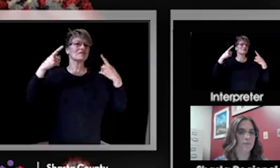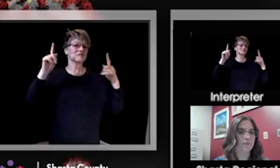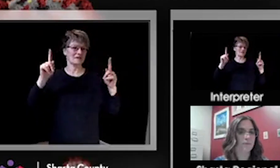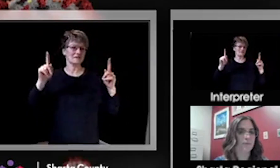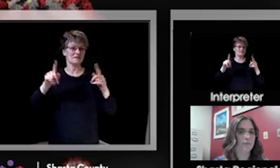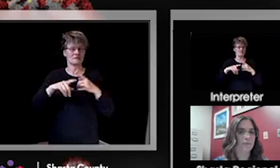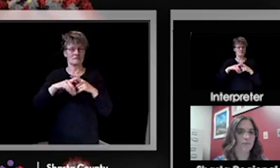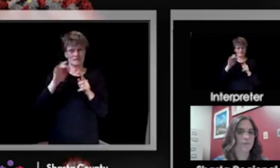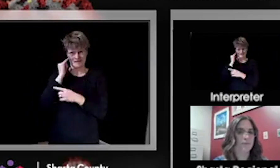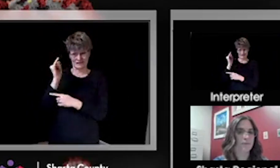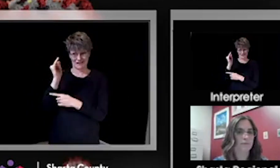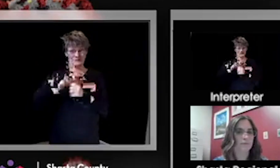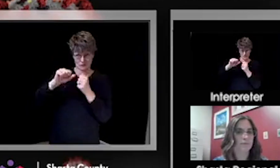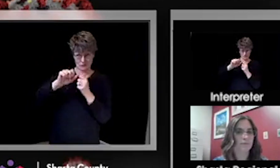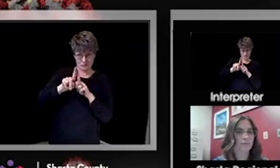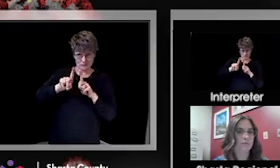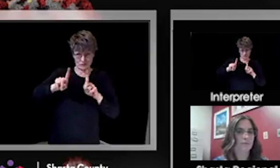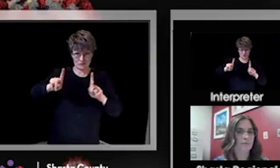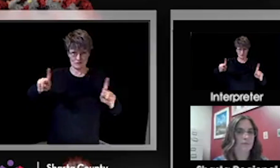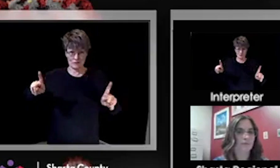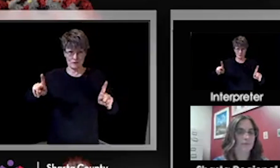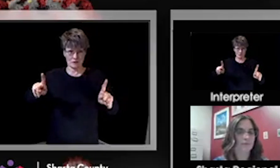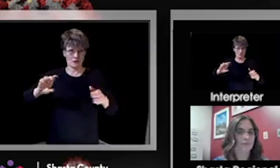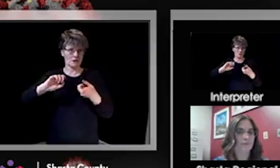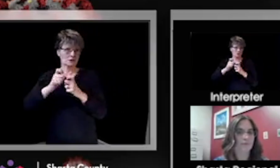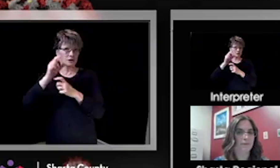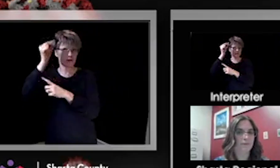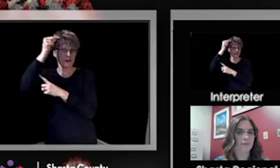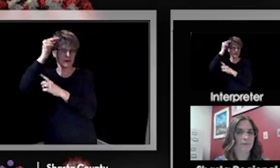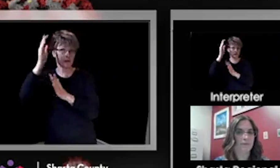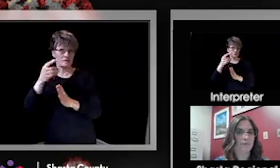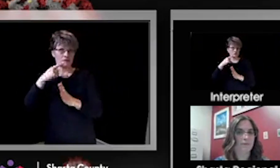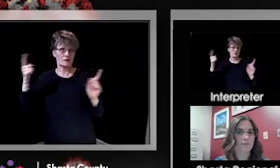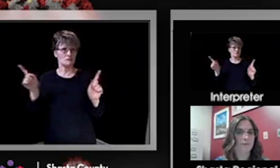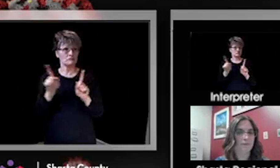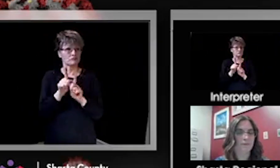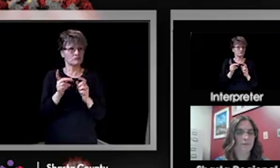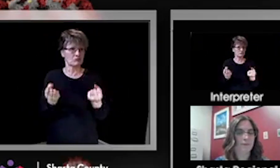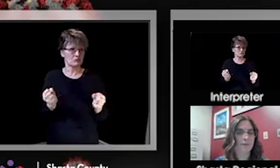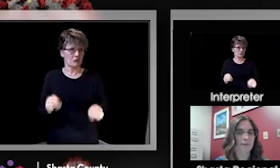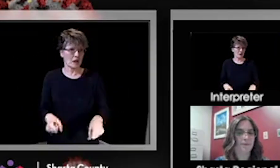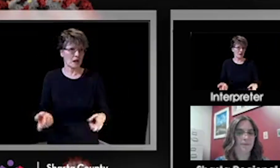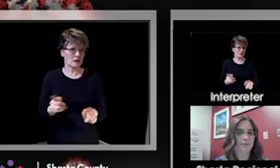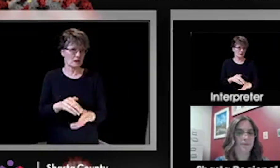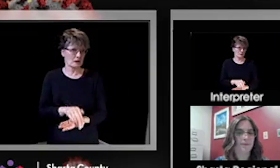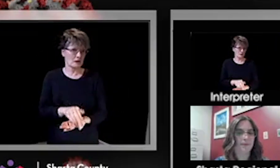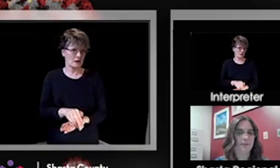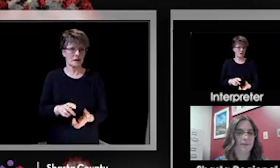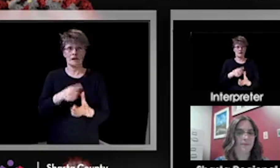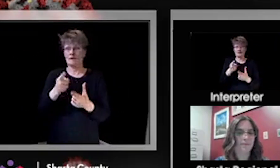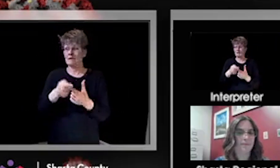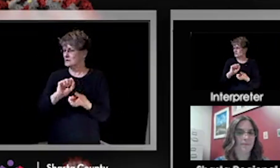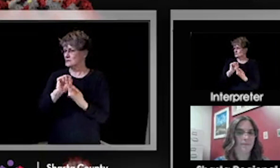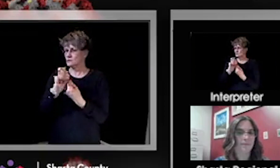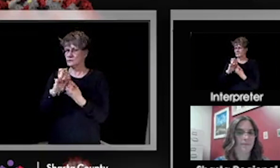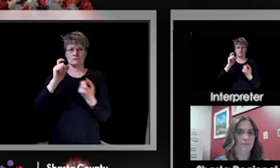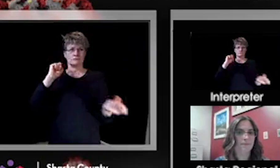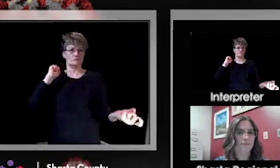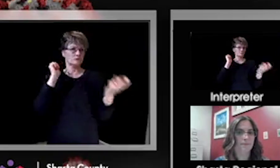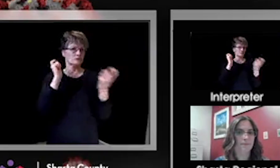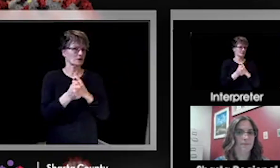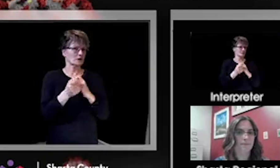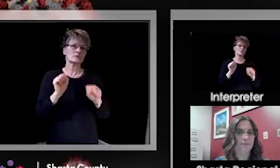by the governor, then the situation could change and there would be a higher incidence